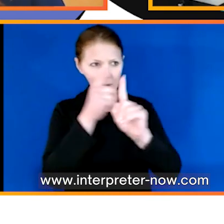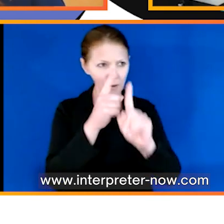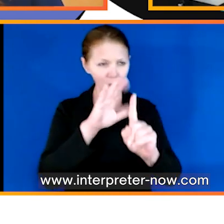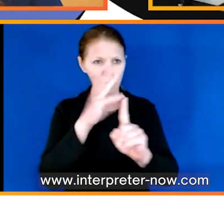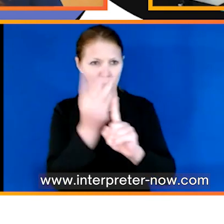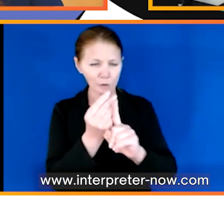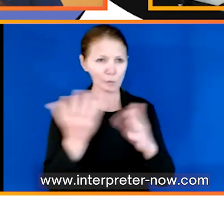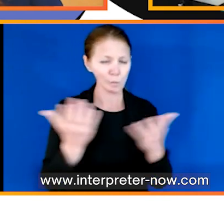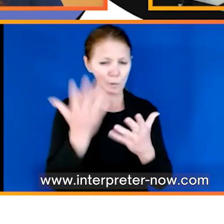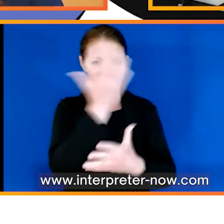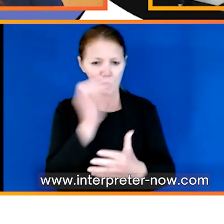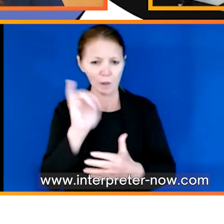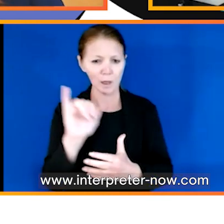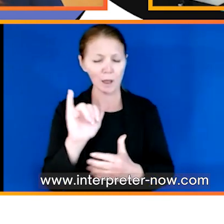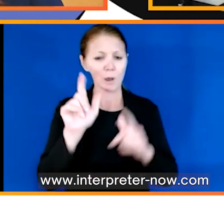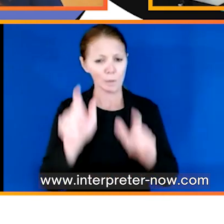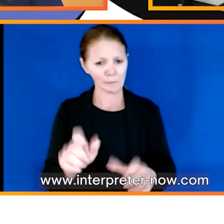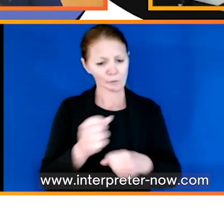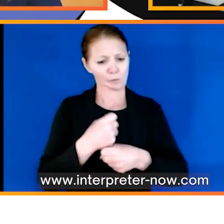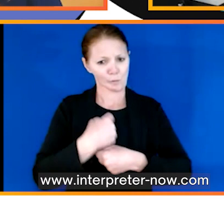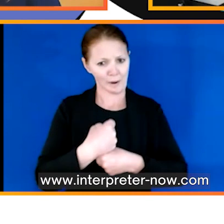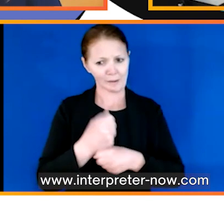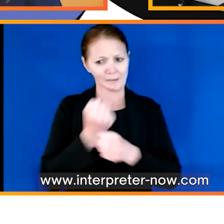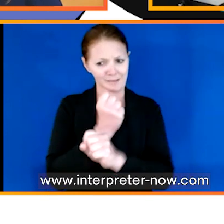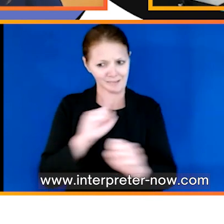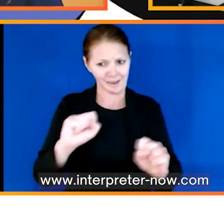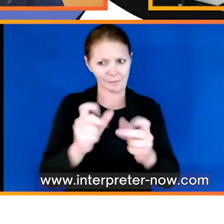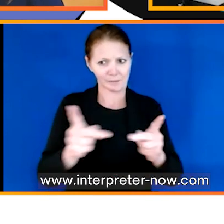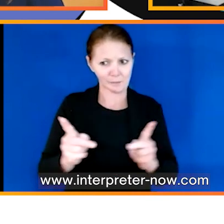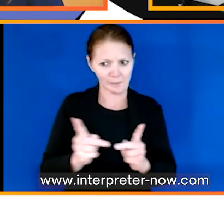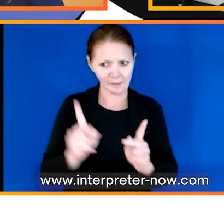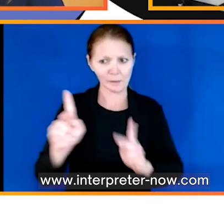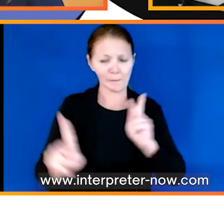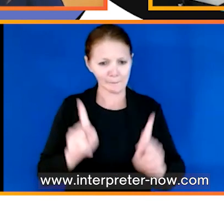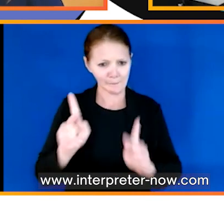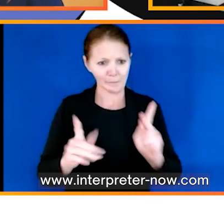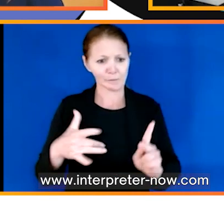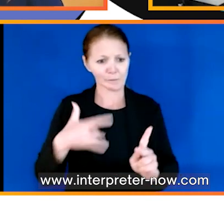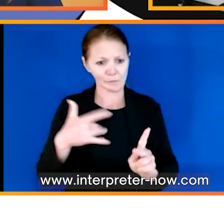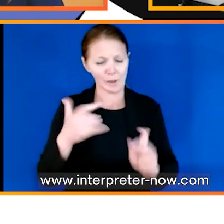them, and find the access point for Diversity, Equity, and Inclusion, and then work with